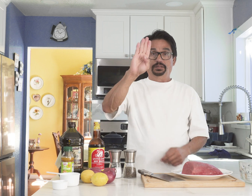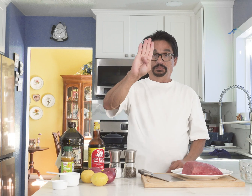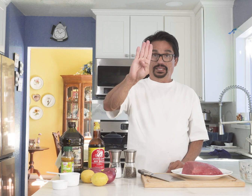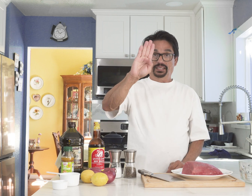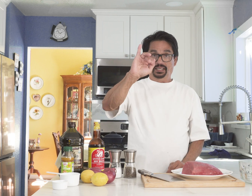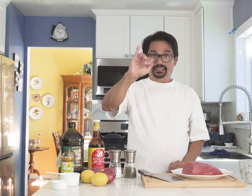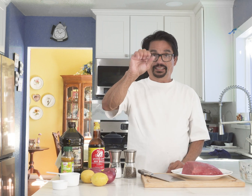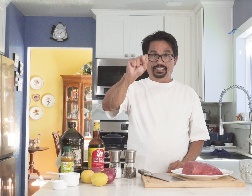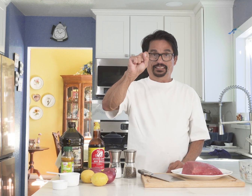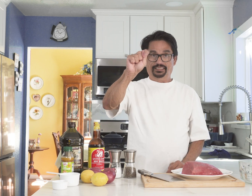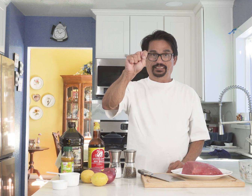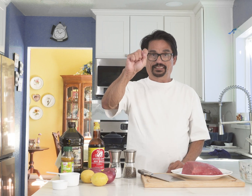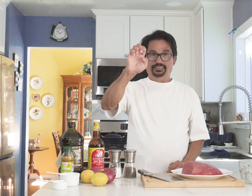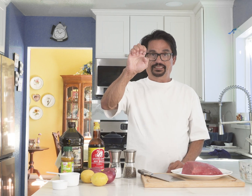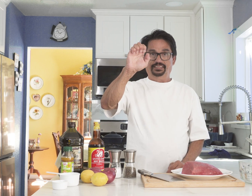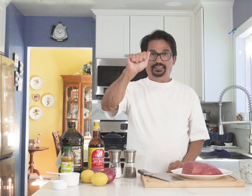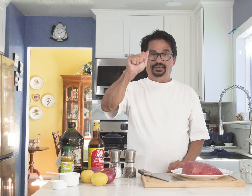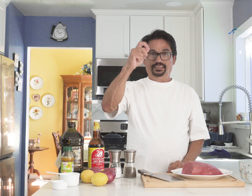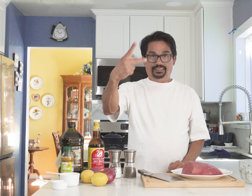Bisteak